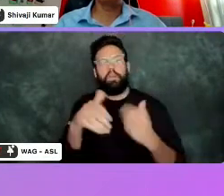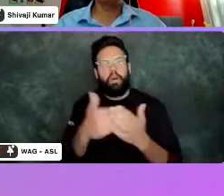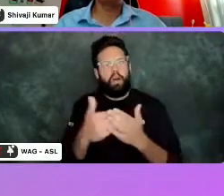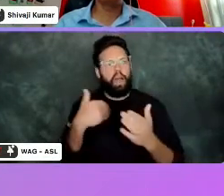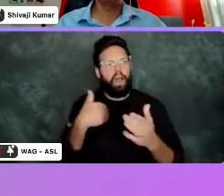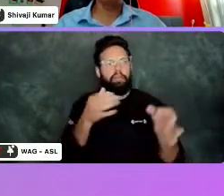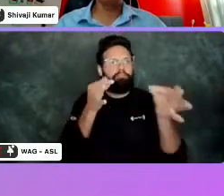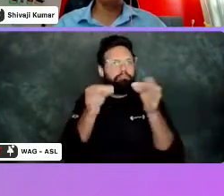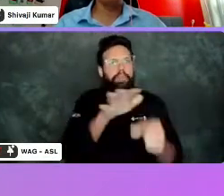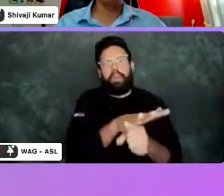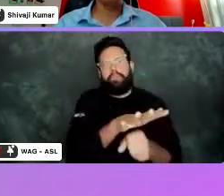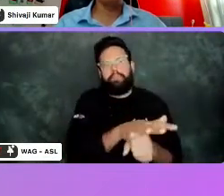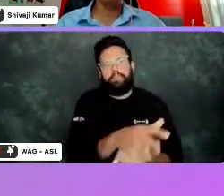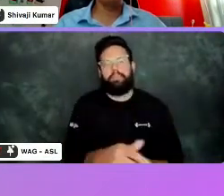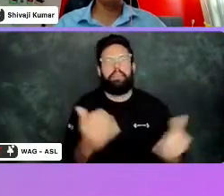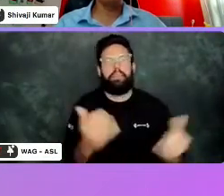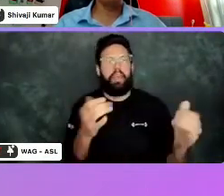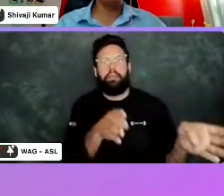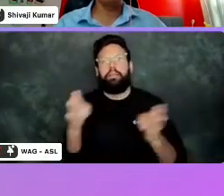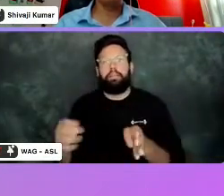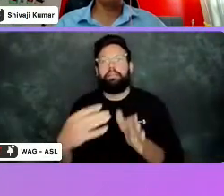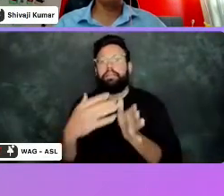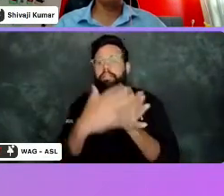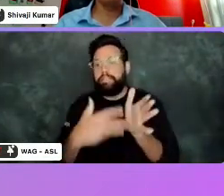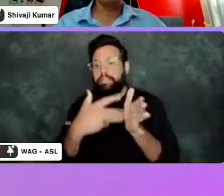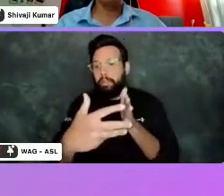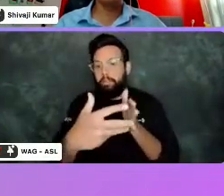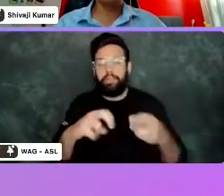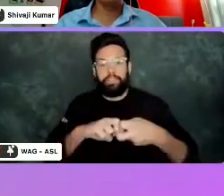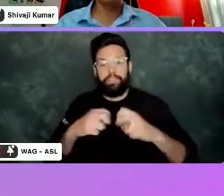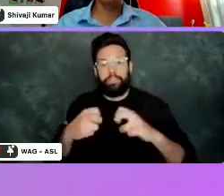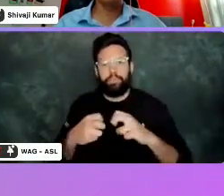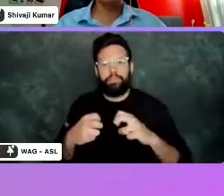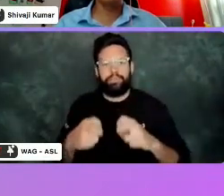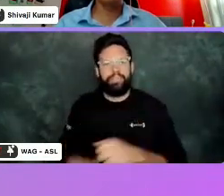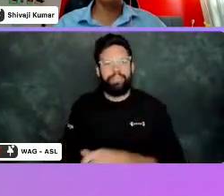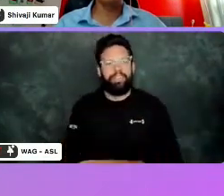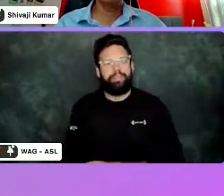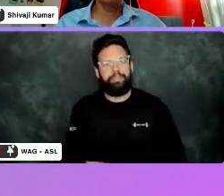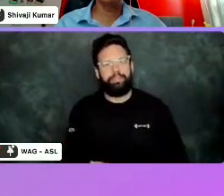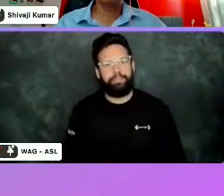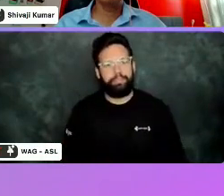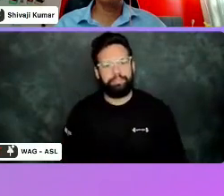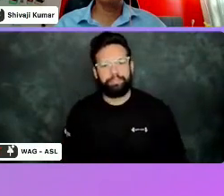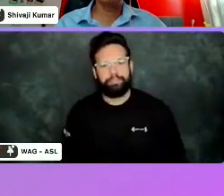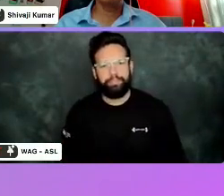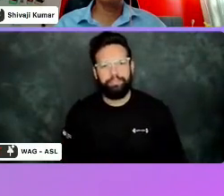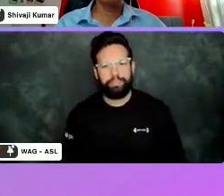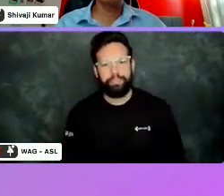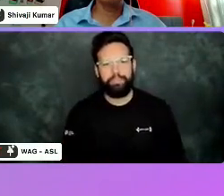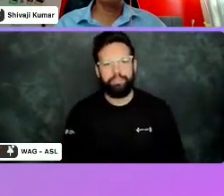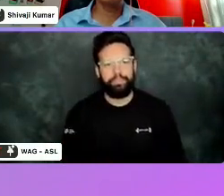Moving on to our table issue that Shivaji called us out on. We're going to, if I can move zoom outta my way,